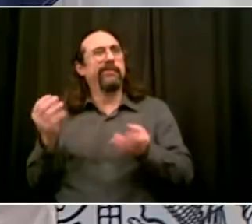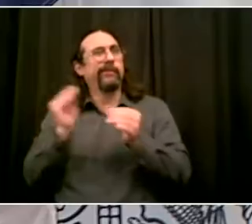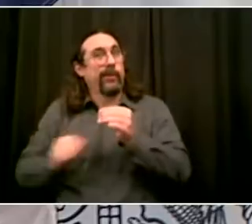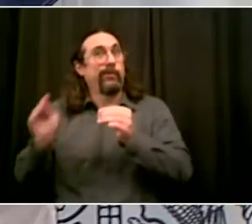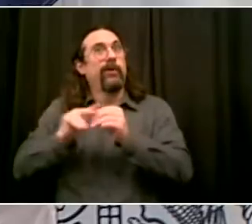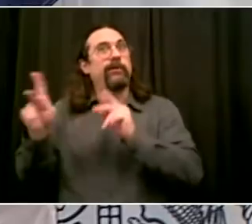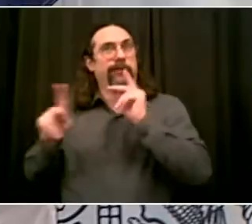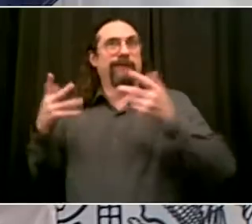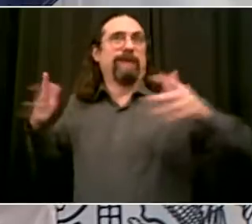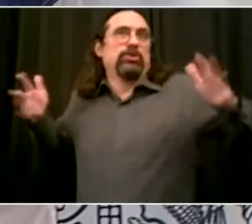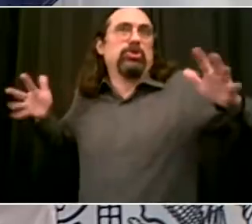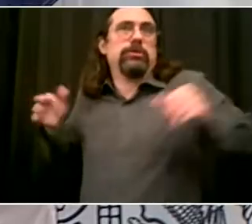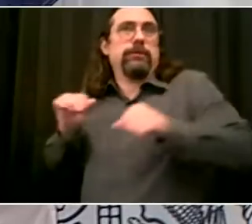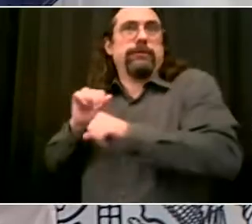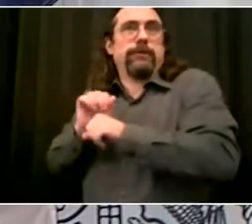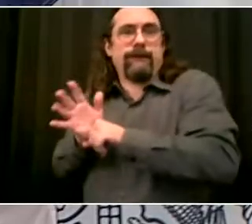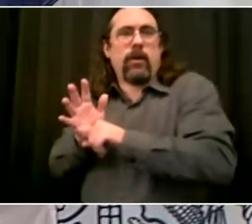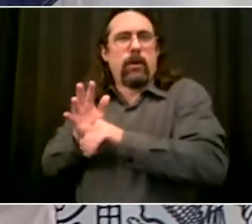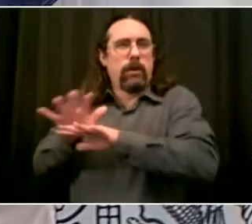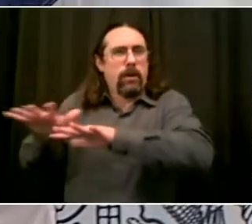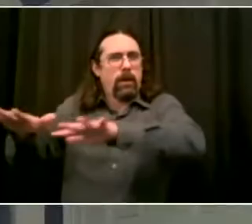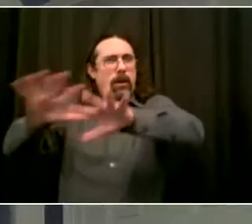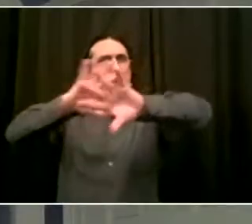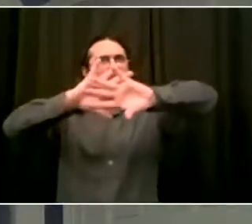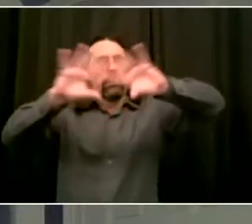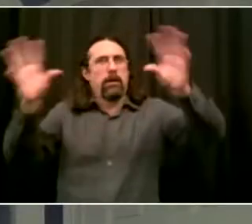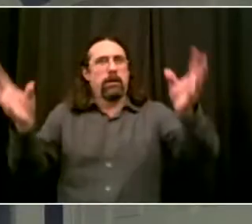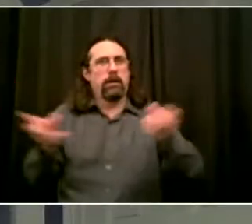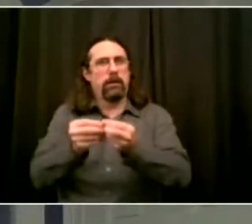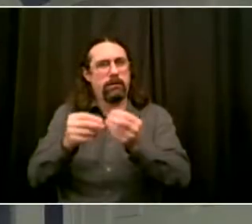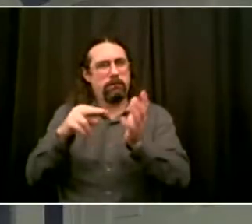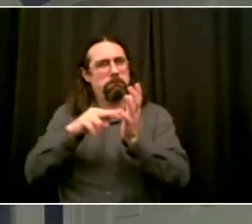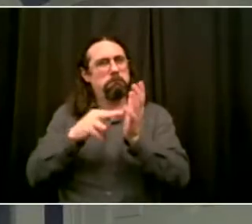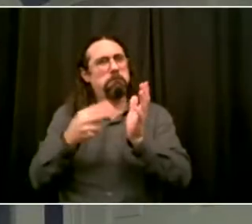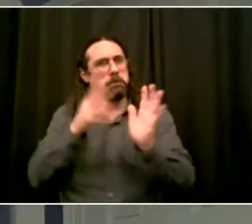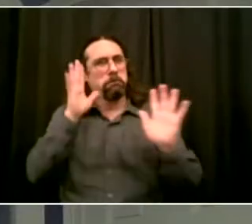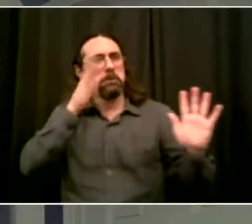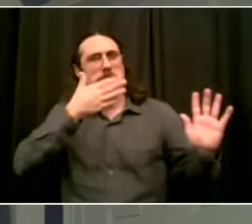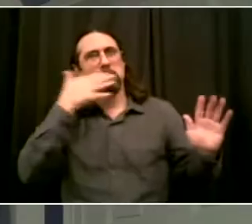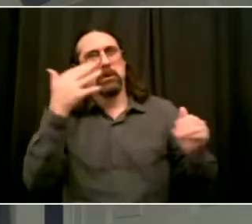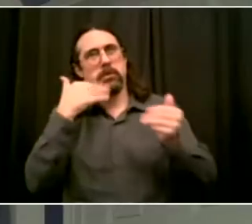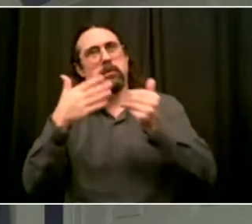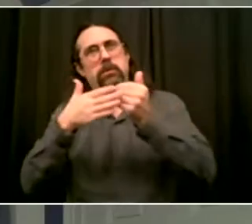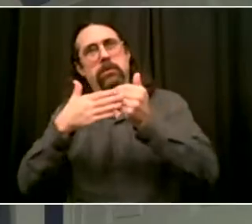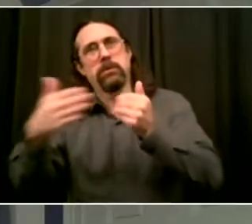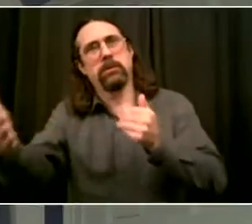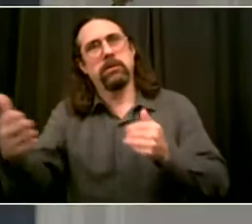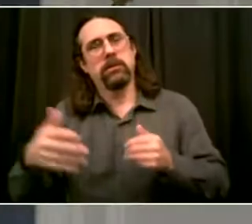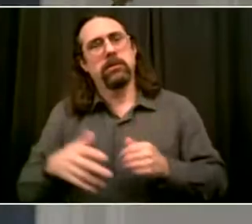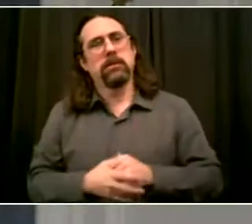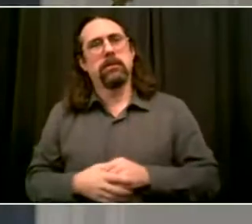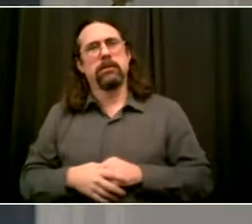WORK TO DO. STAY DISCIPLINED, STAY FOCUSED BUT THE SITUATION CAN AN